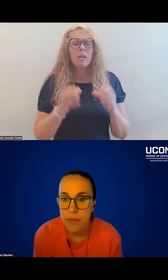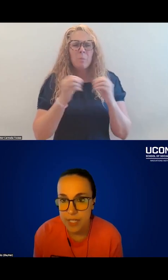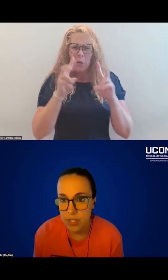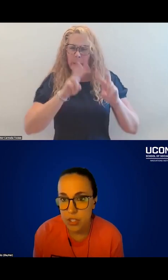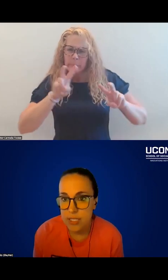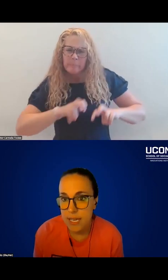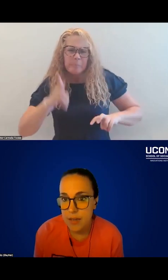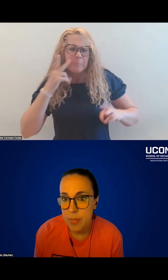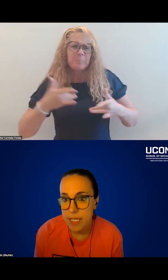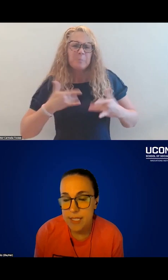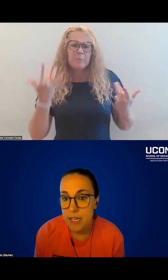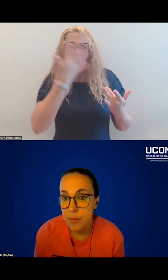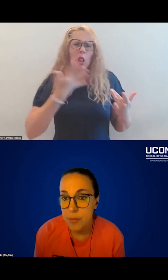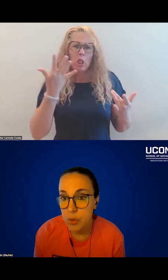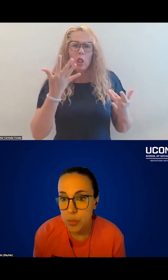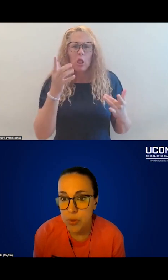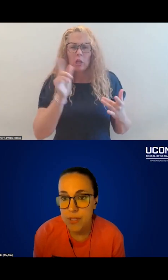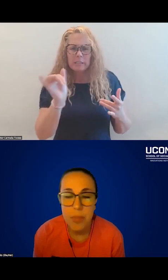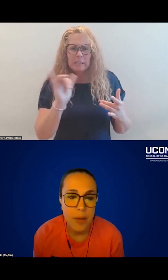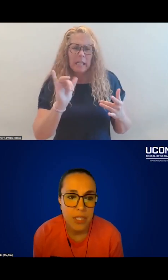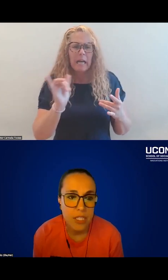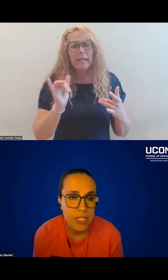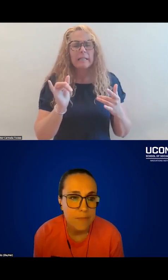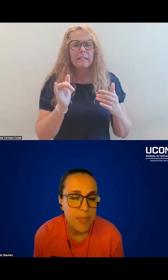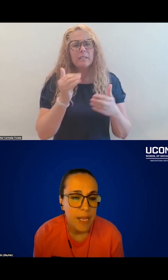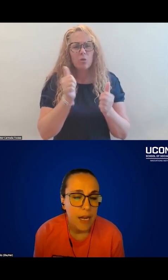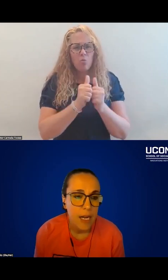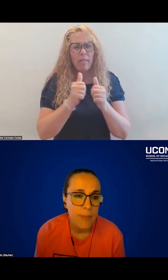WHAT THIS LOOKS LIKE FROM A GROUP WITHIN THE POPULATION.